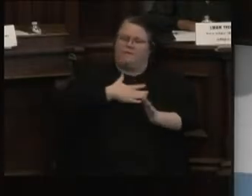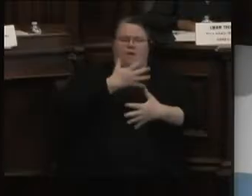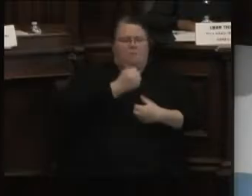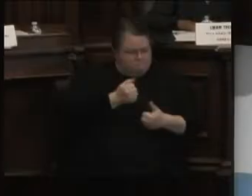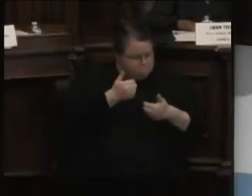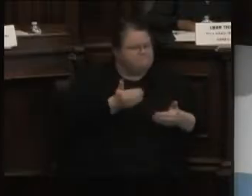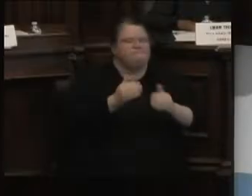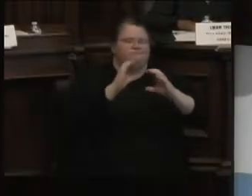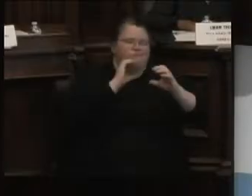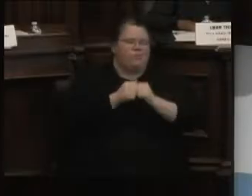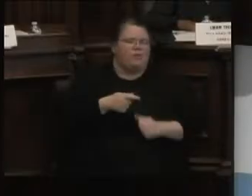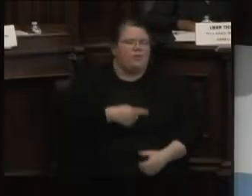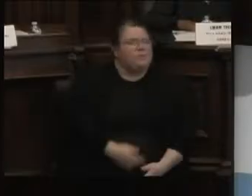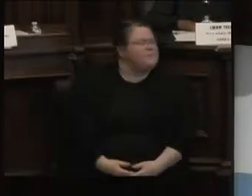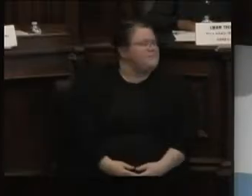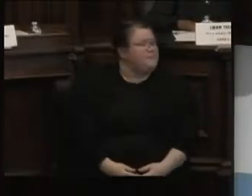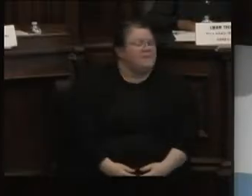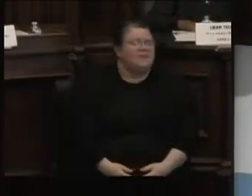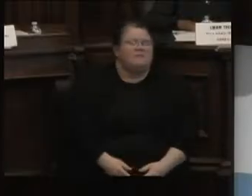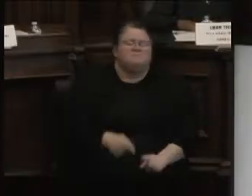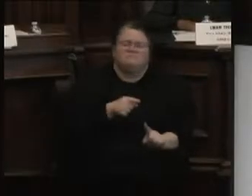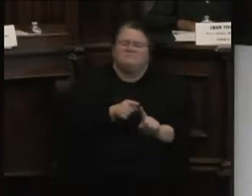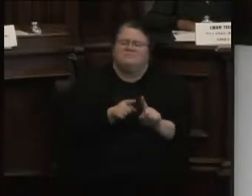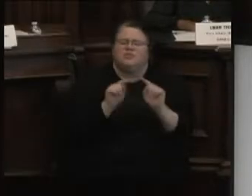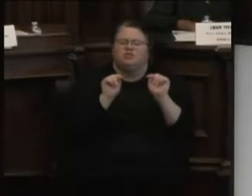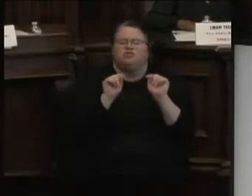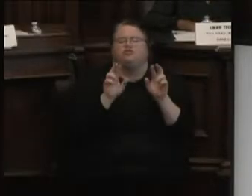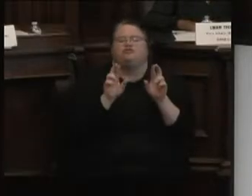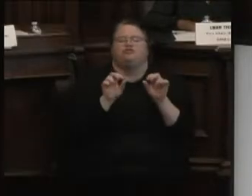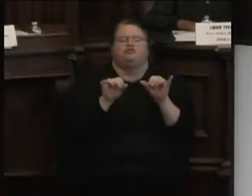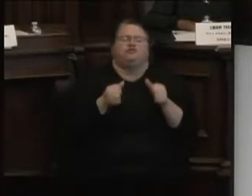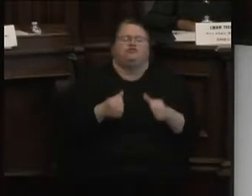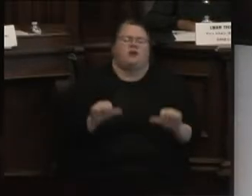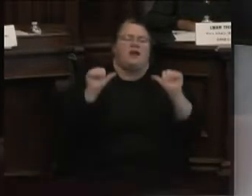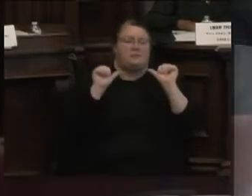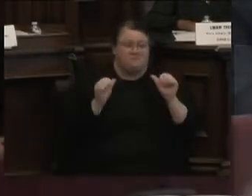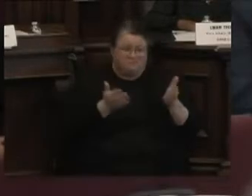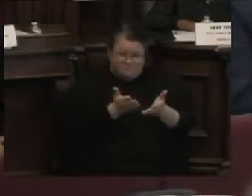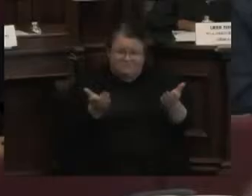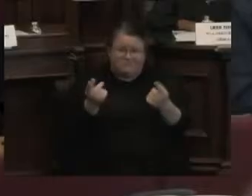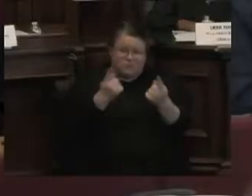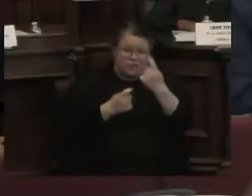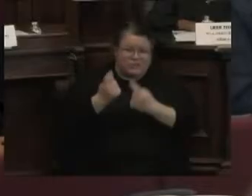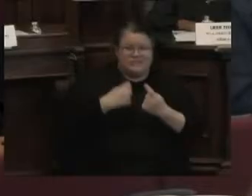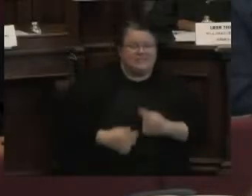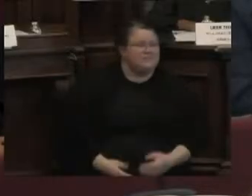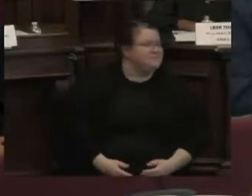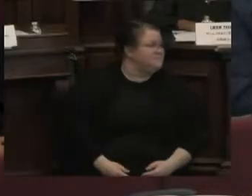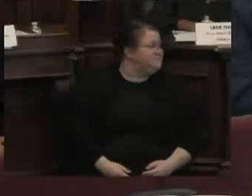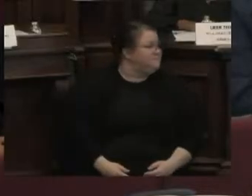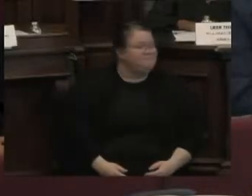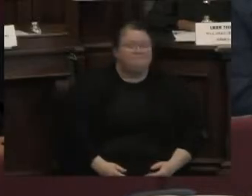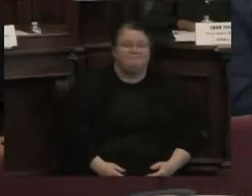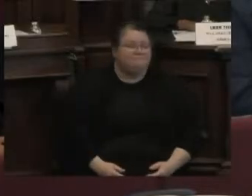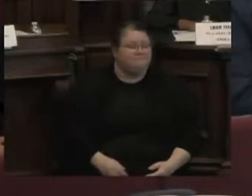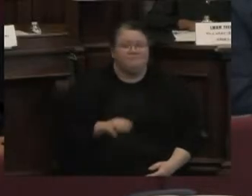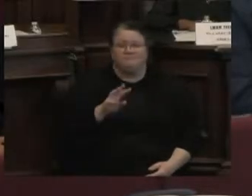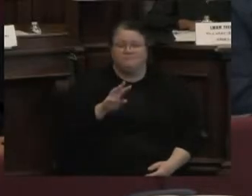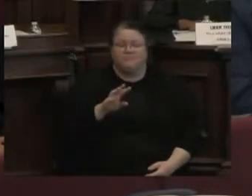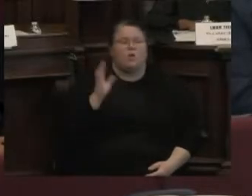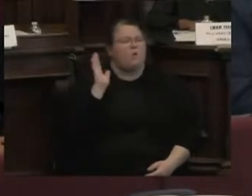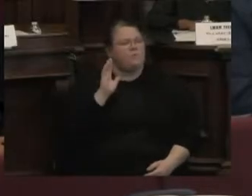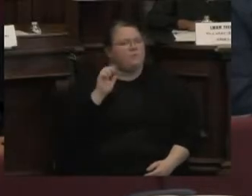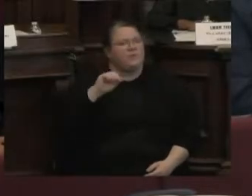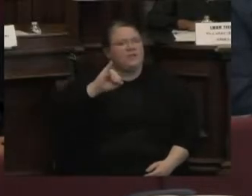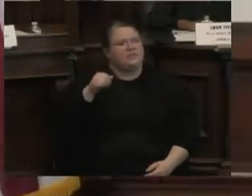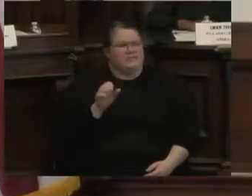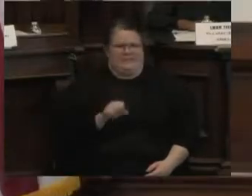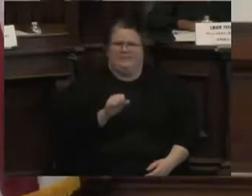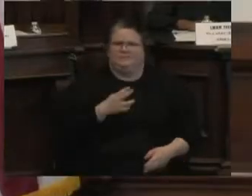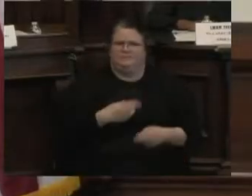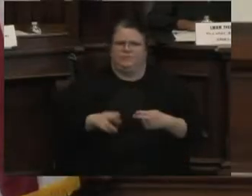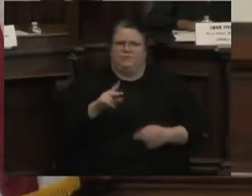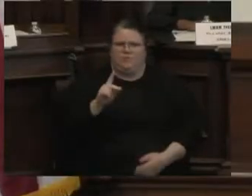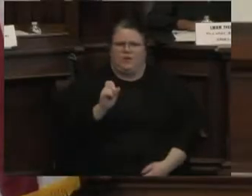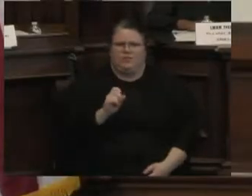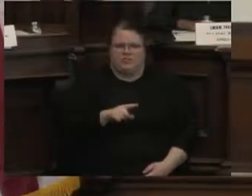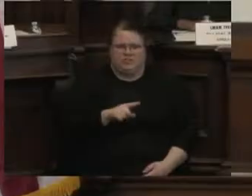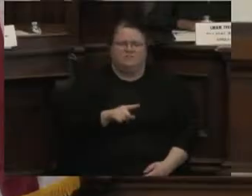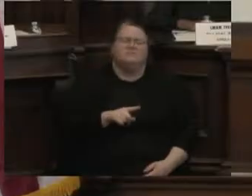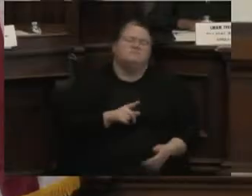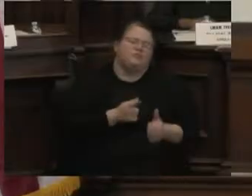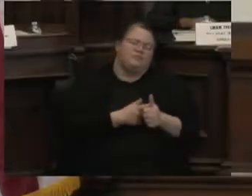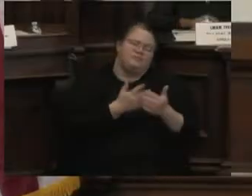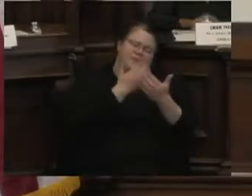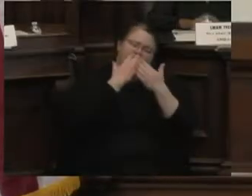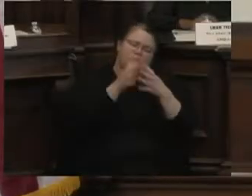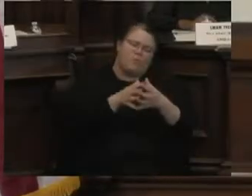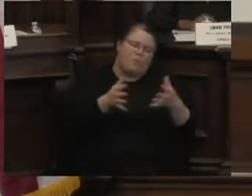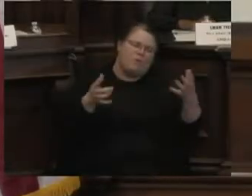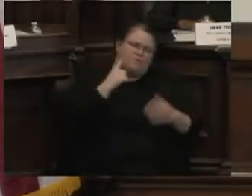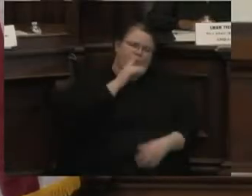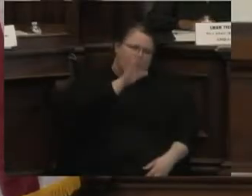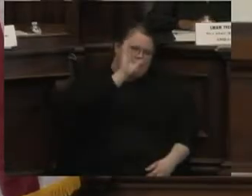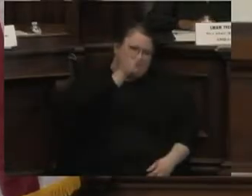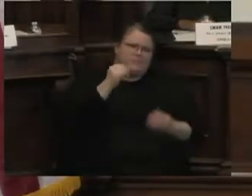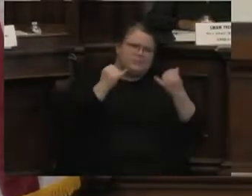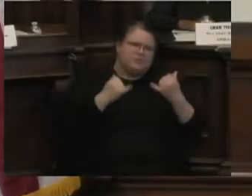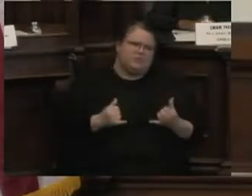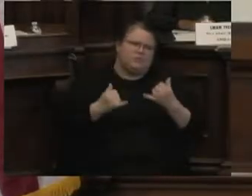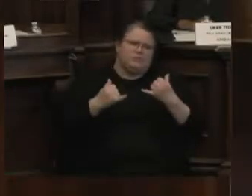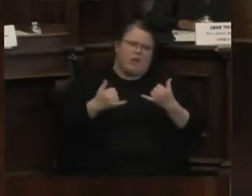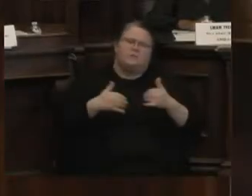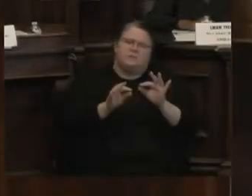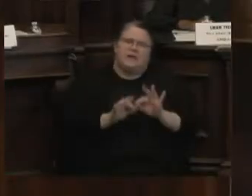face sometimes is enough to.